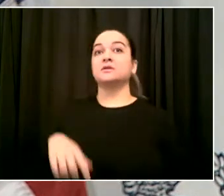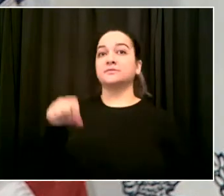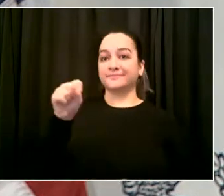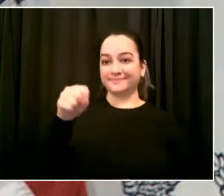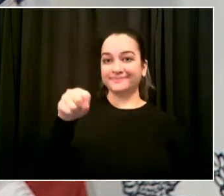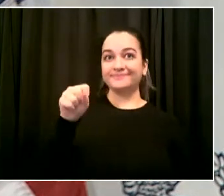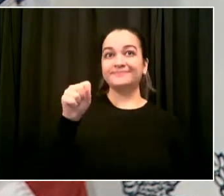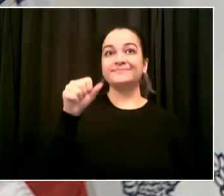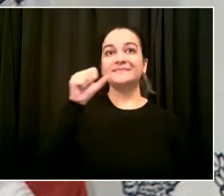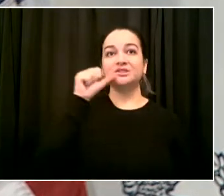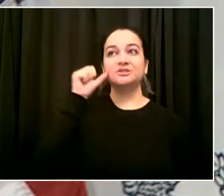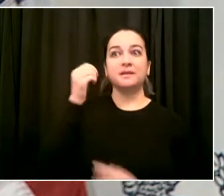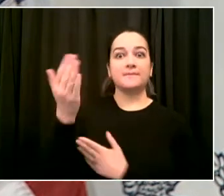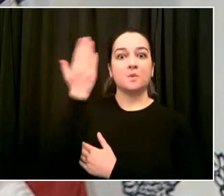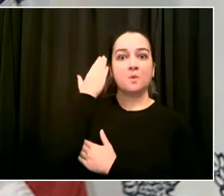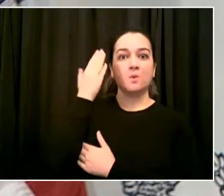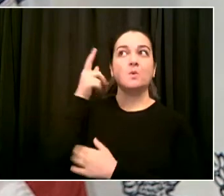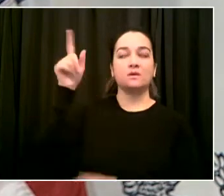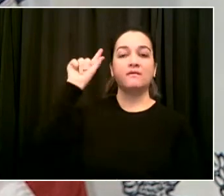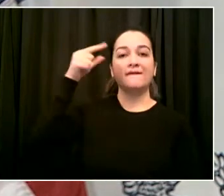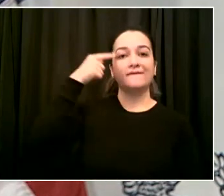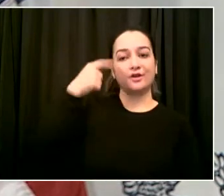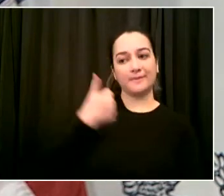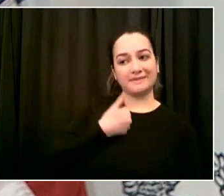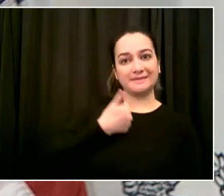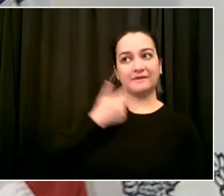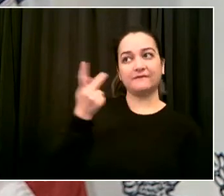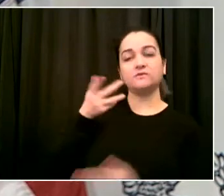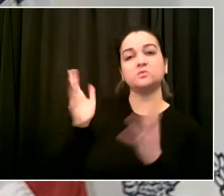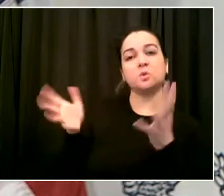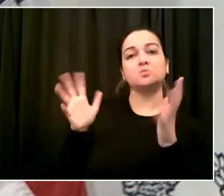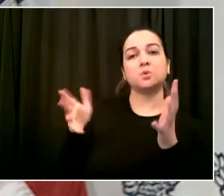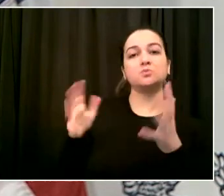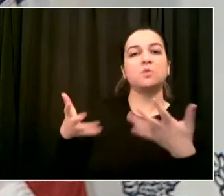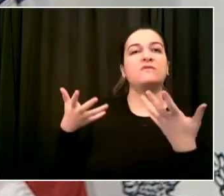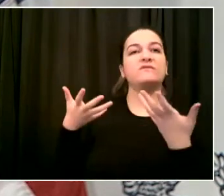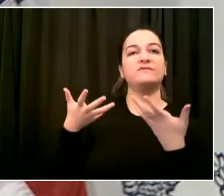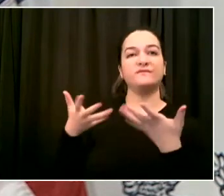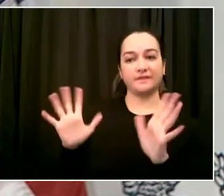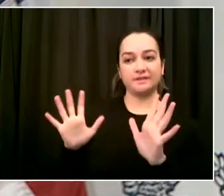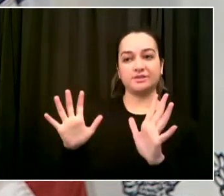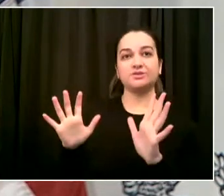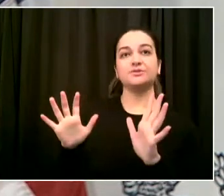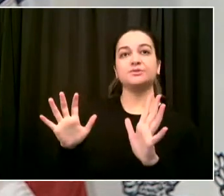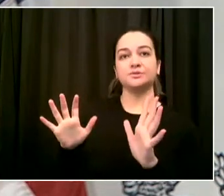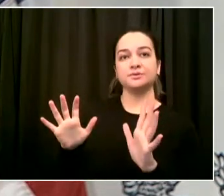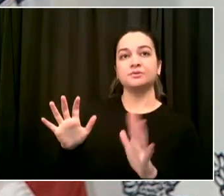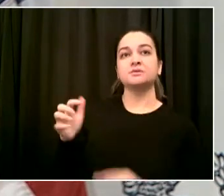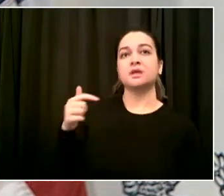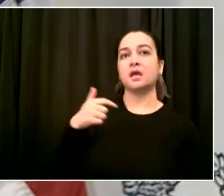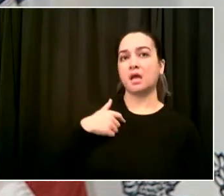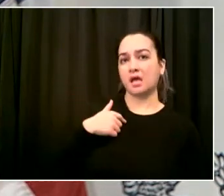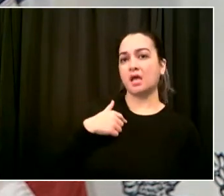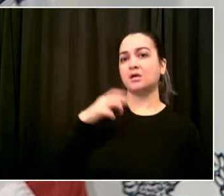SPOKE YESTERDAY MORNING. I THINK THE BOTTOM LINE HERE IS I REALLY DO